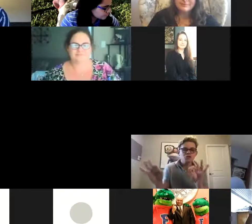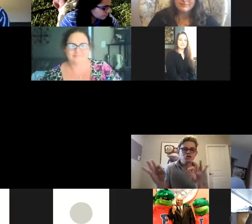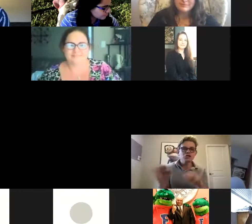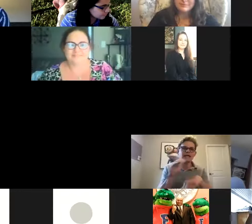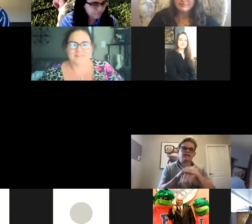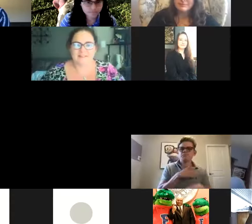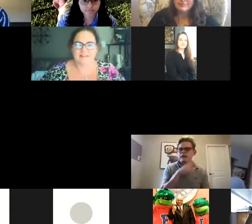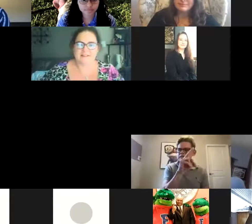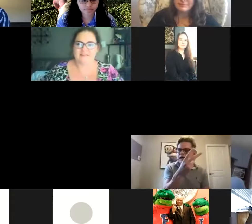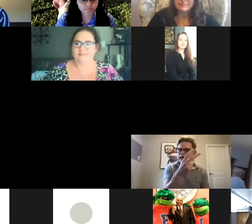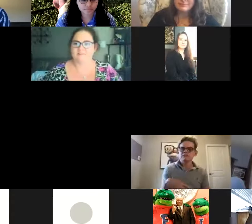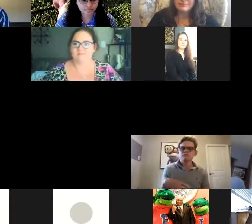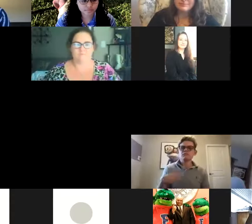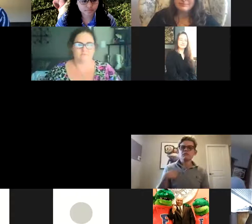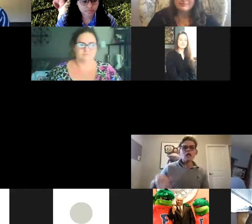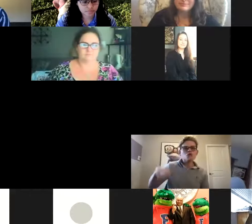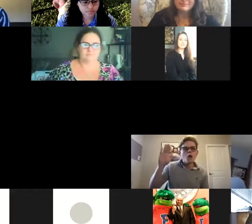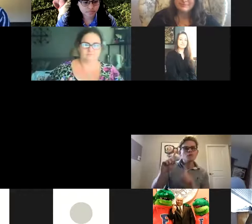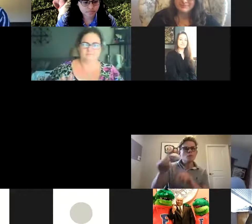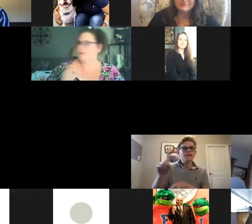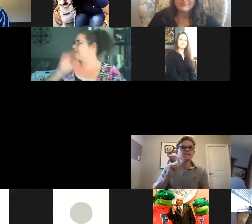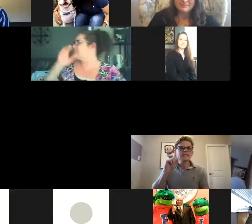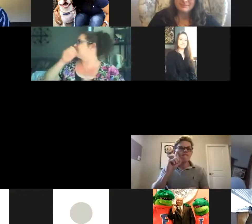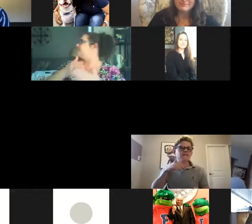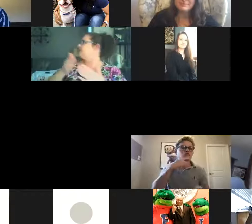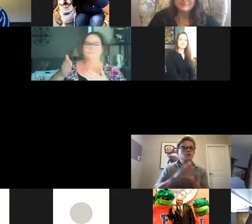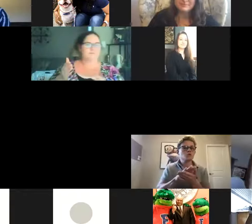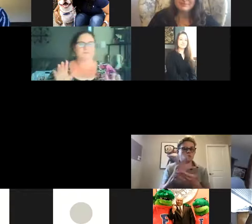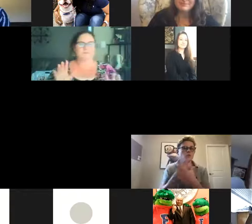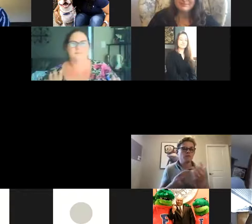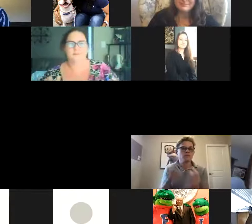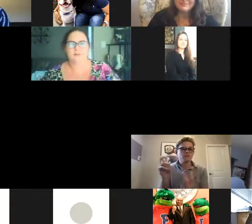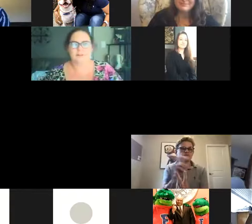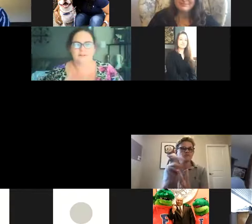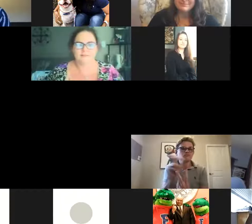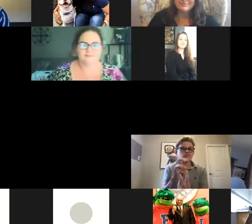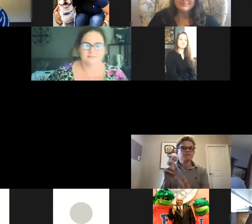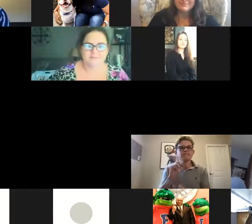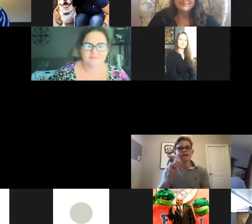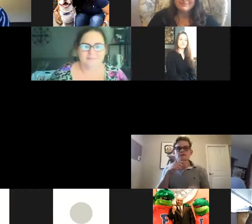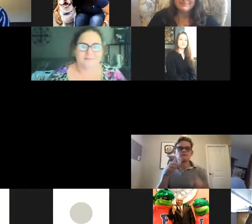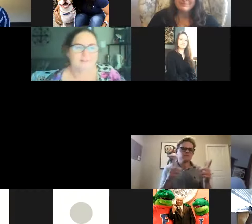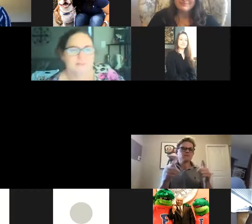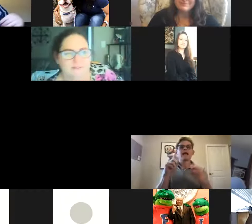I used ASL. It's my first language. English is my second. I grew up kind of vacillating